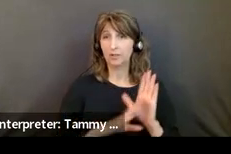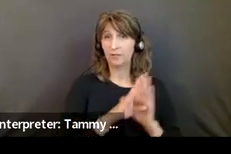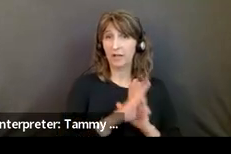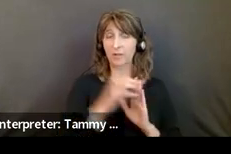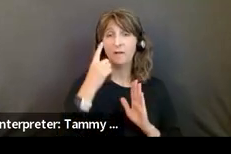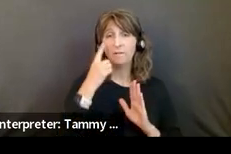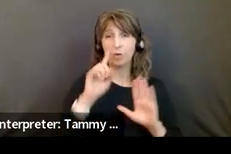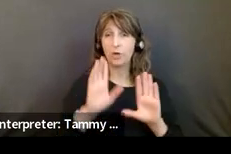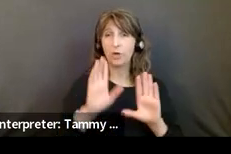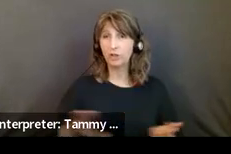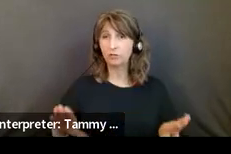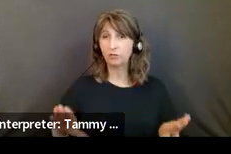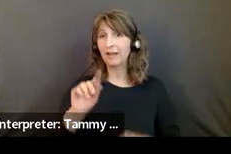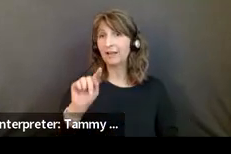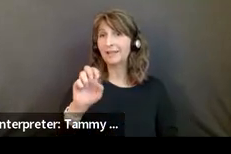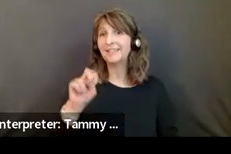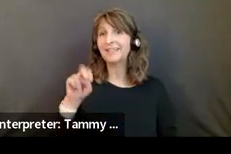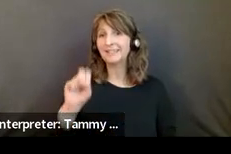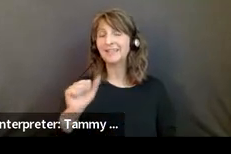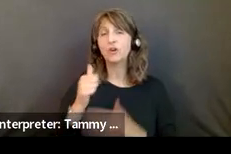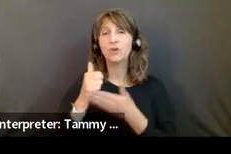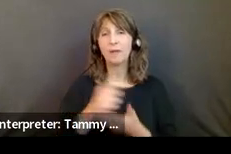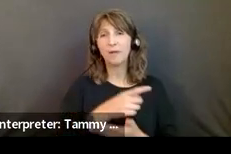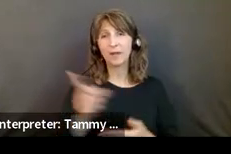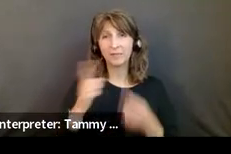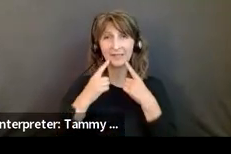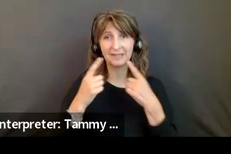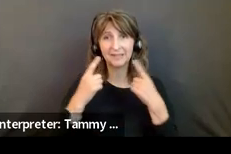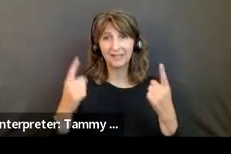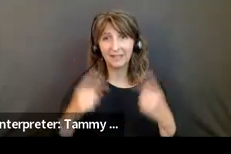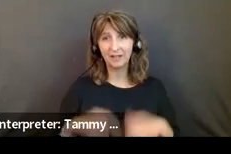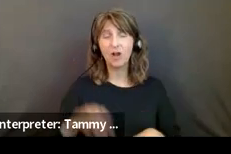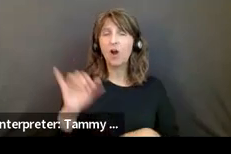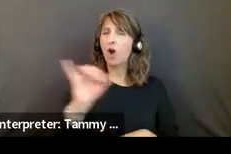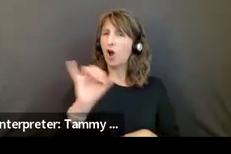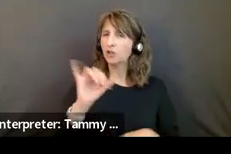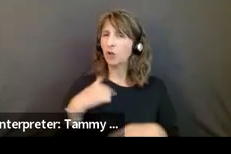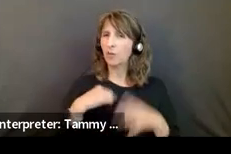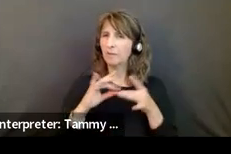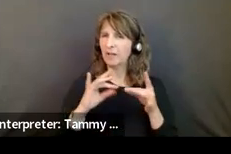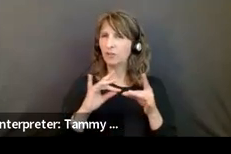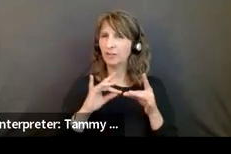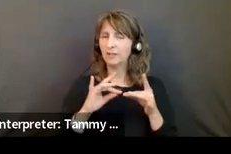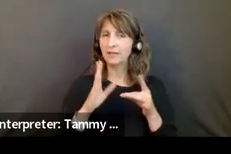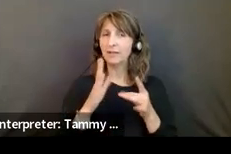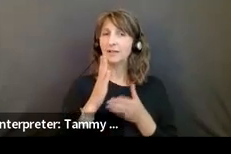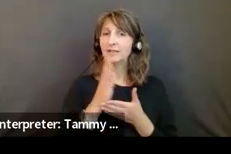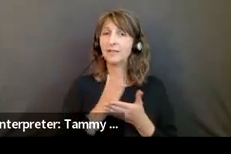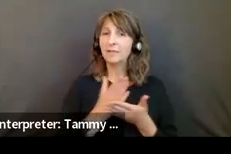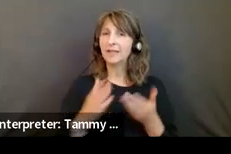Which allow them to succeed. I also want to point out the fact that some things are shaped by society.